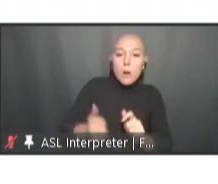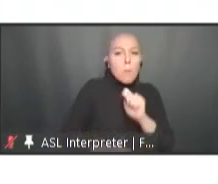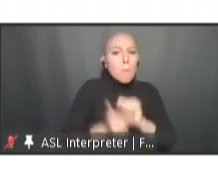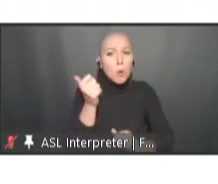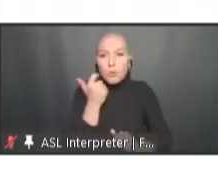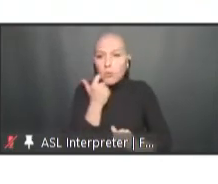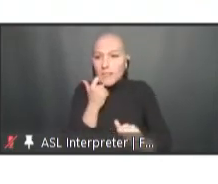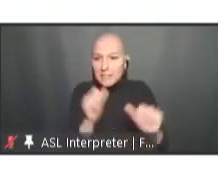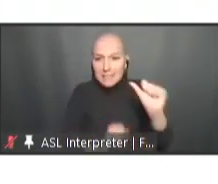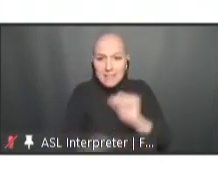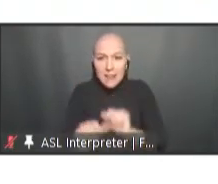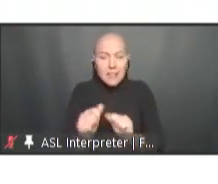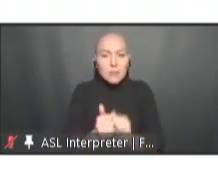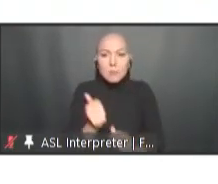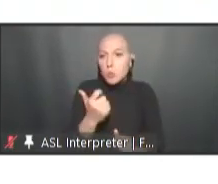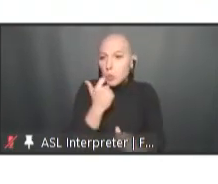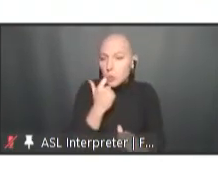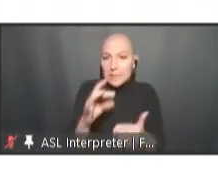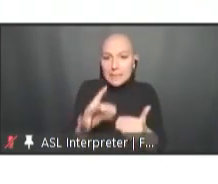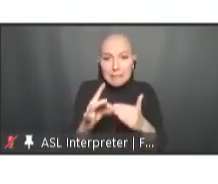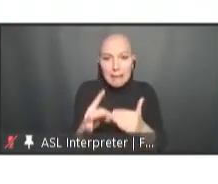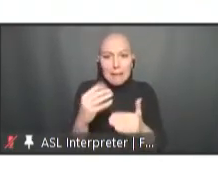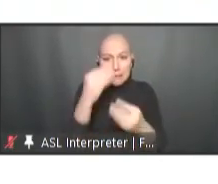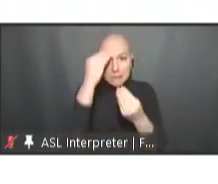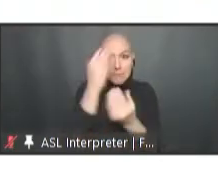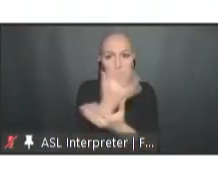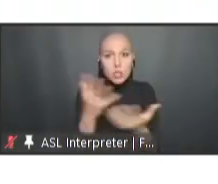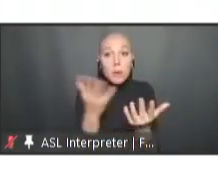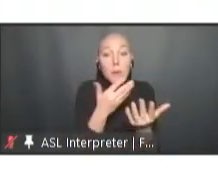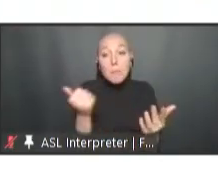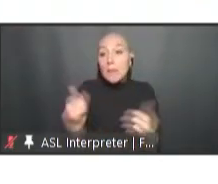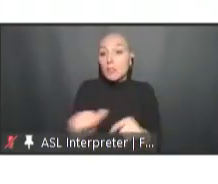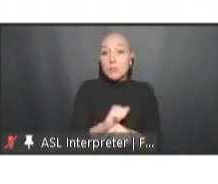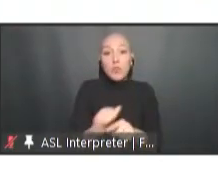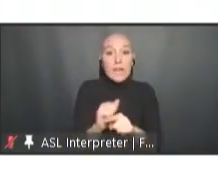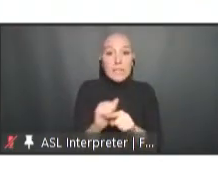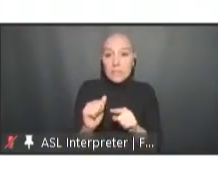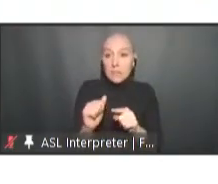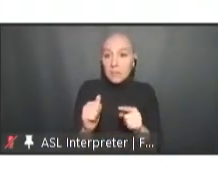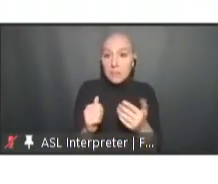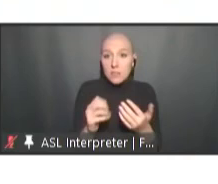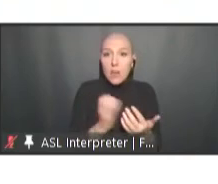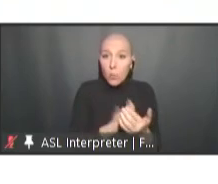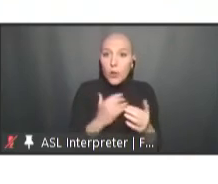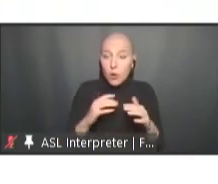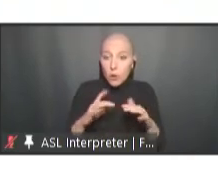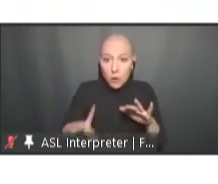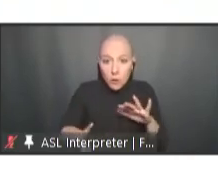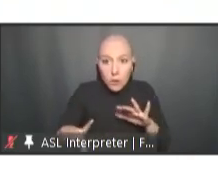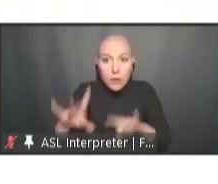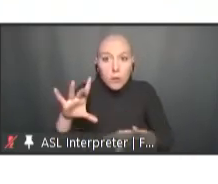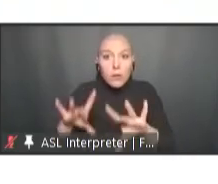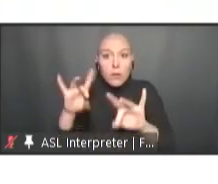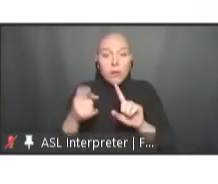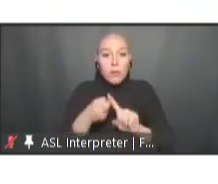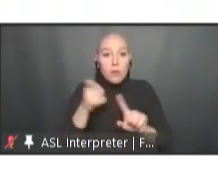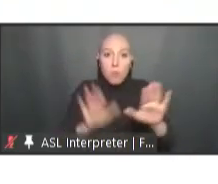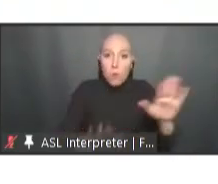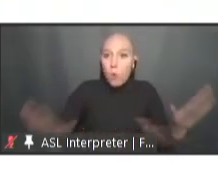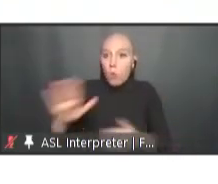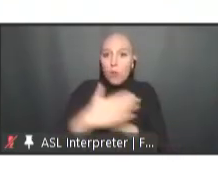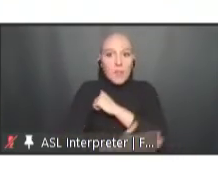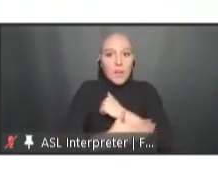on guidance, the best practices that we're picking up from across the country, and having them carry